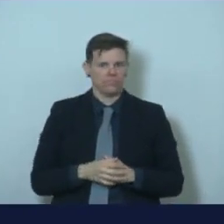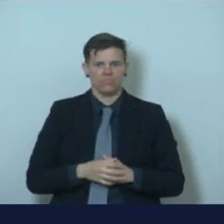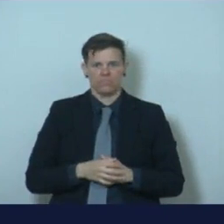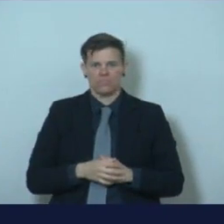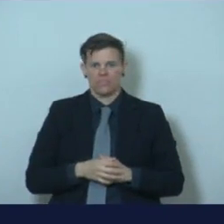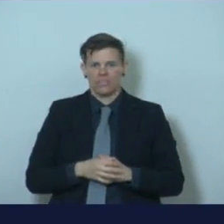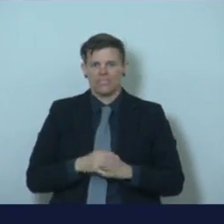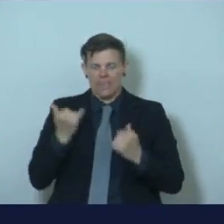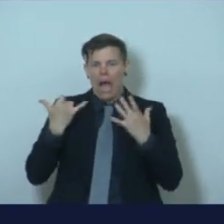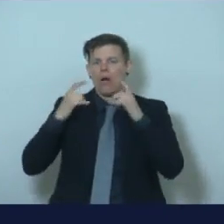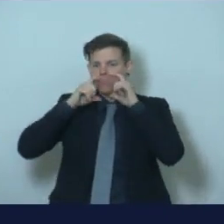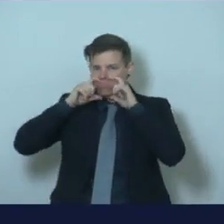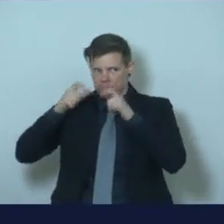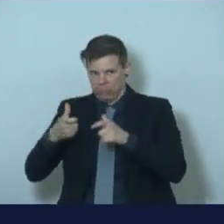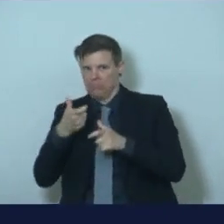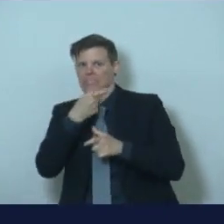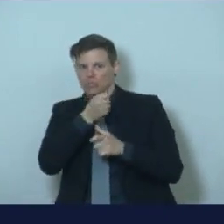GO AHEAD AND DO THAT, GENERAL.